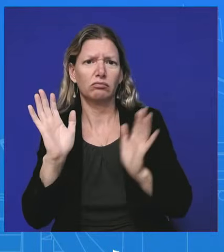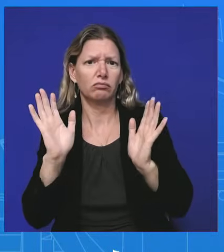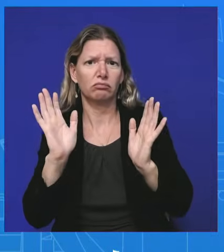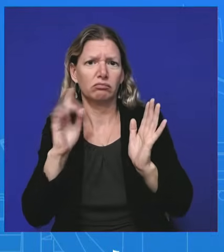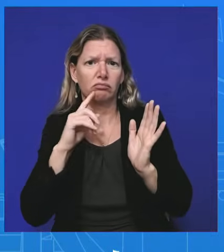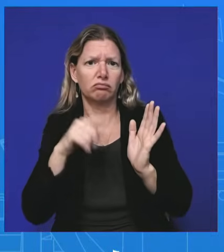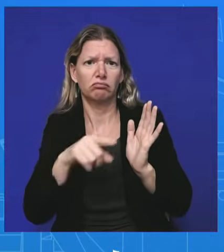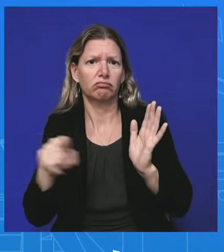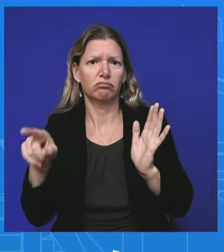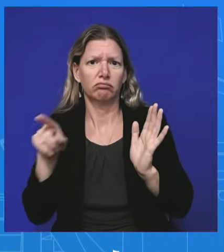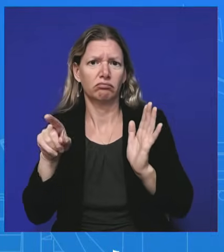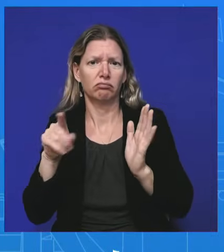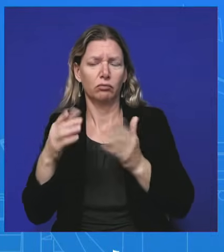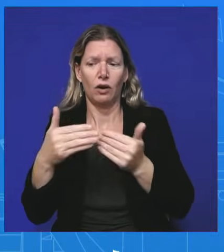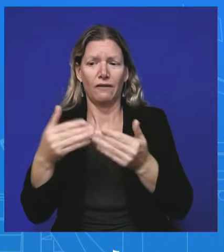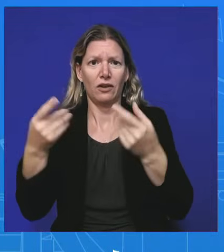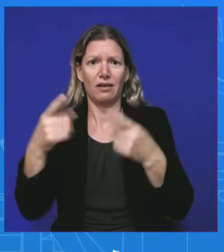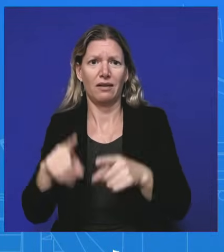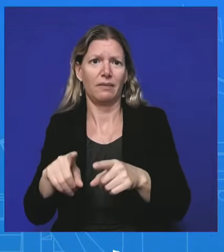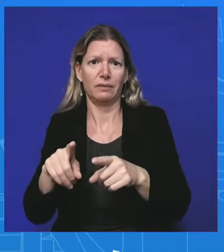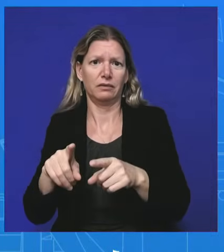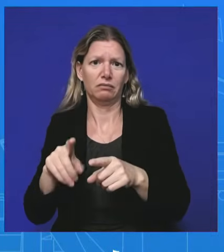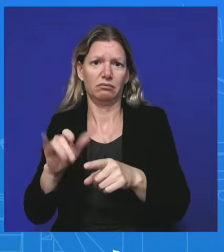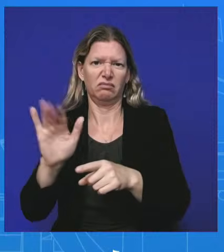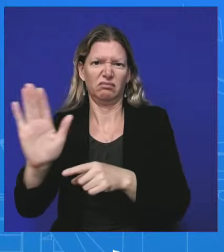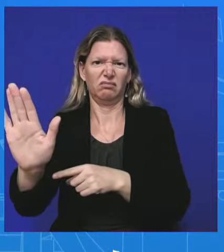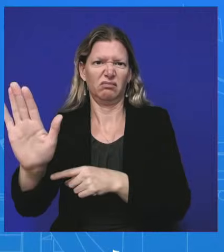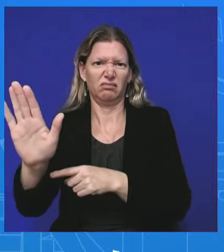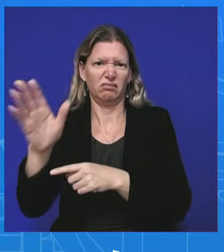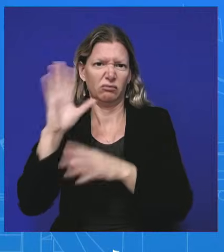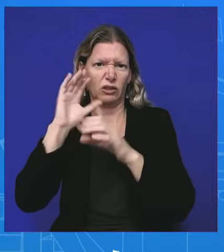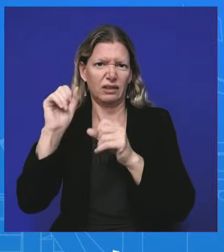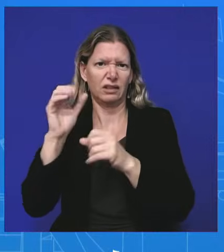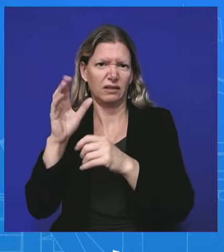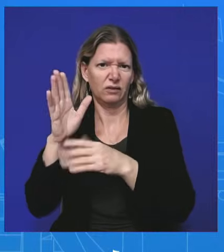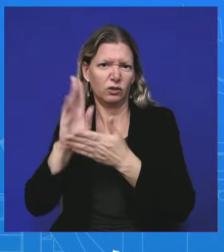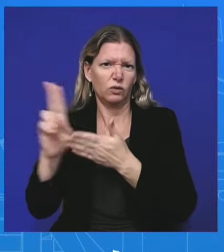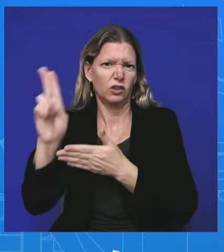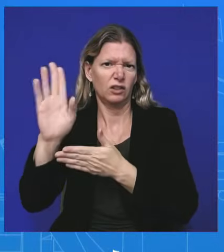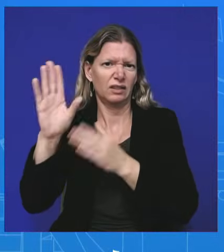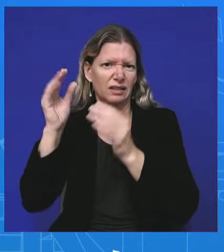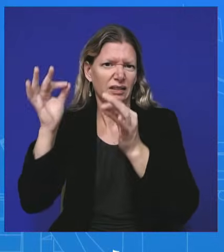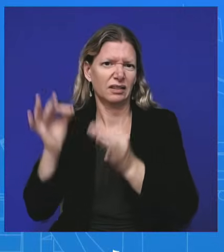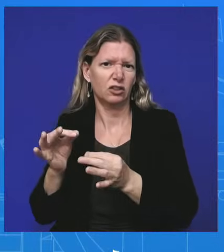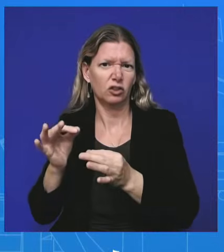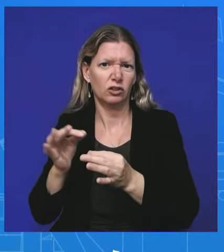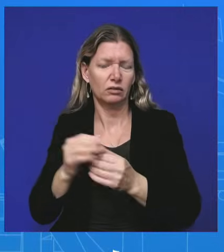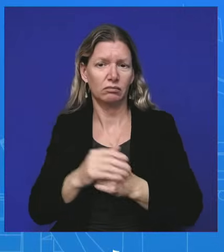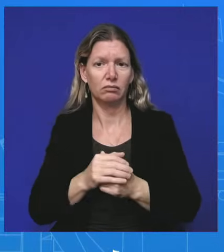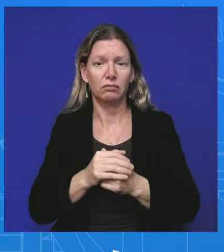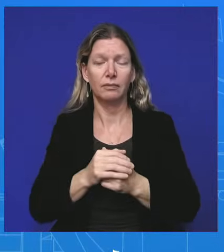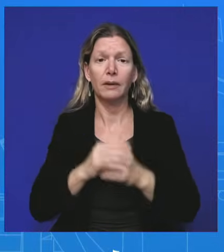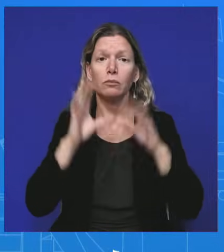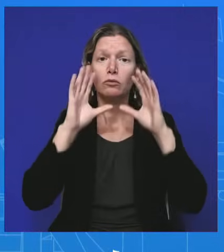You know, the President is very much looking forward to Sunday. It is going to be an important moment for, obviously, the students who are graduating,